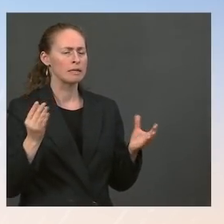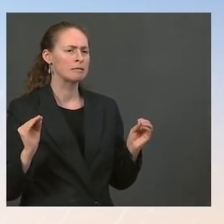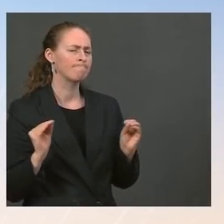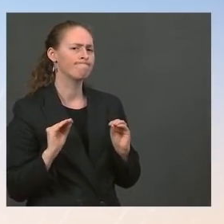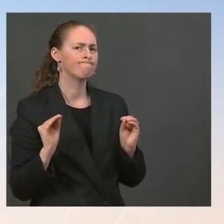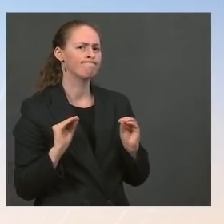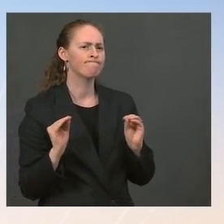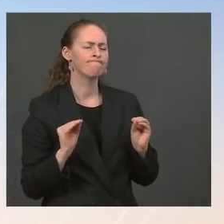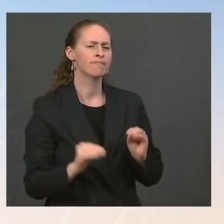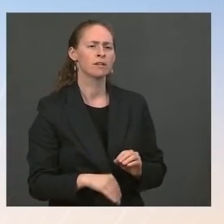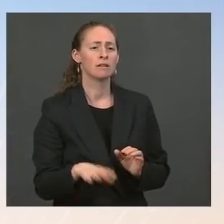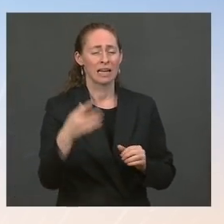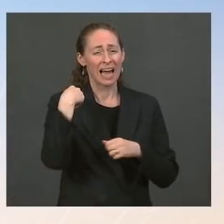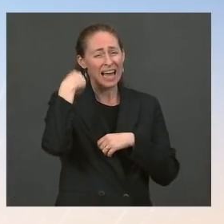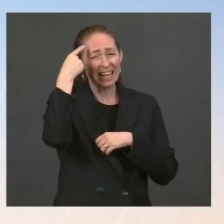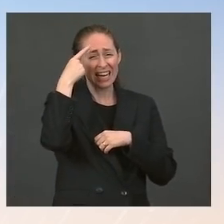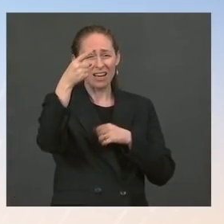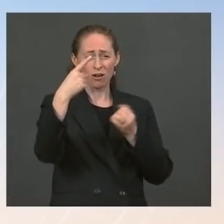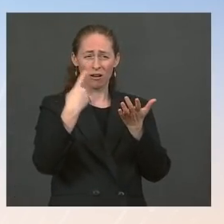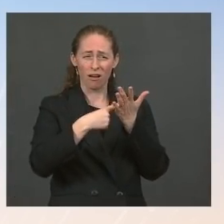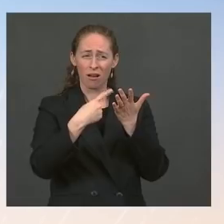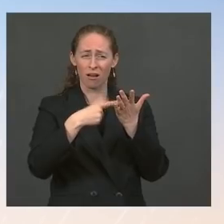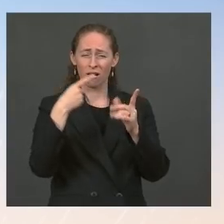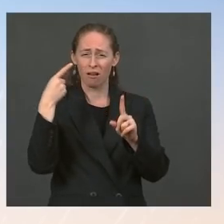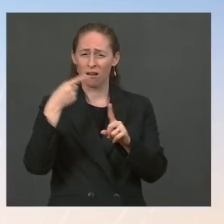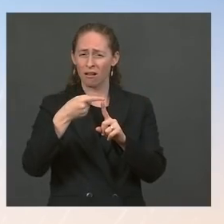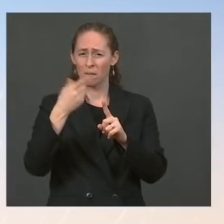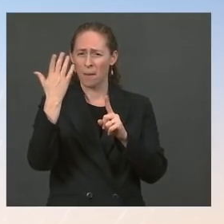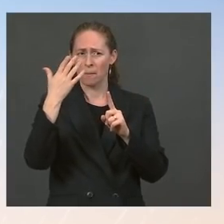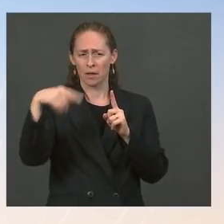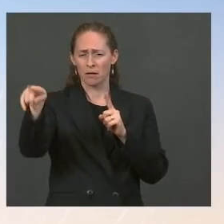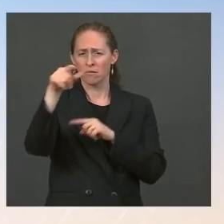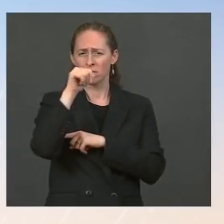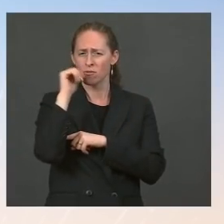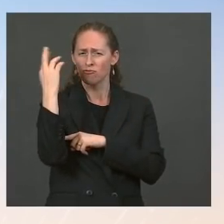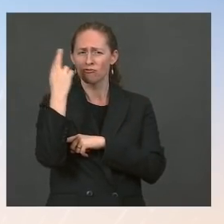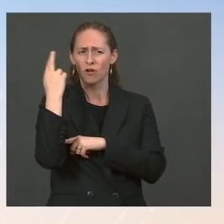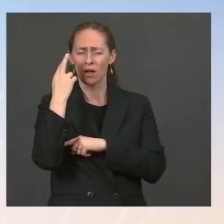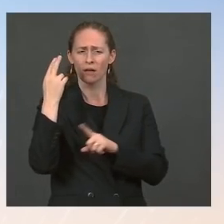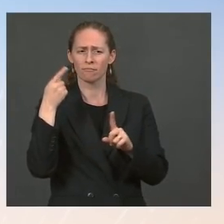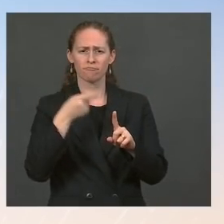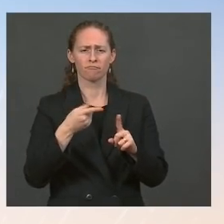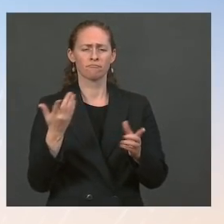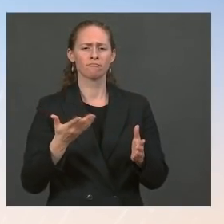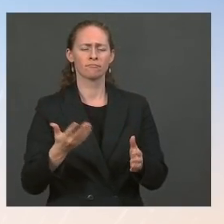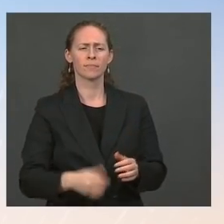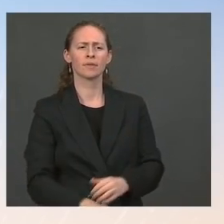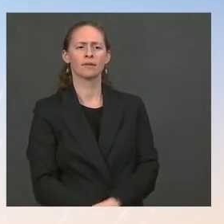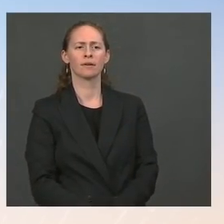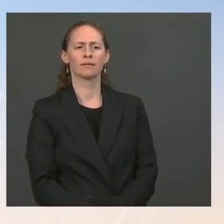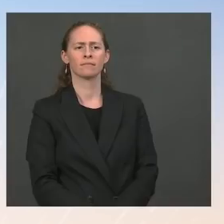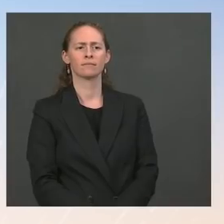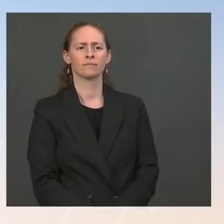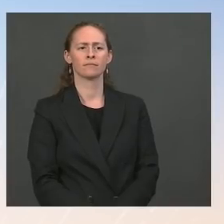but for others who didn't see, Dr. Kensler [sic] did -- Kessler did not mince words in his expression